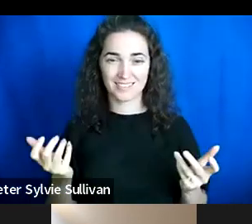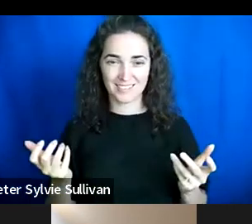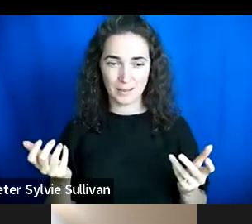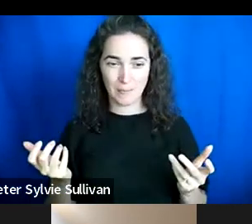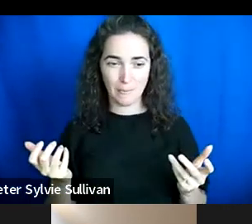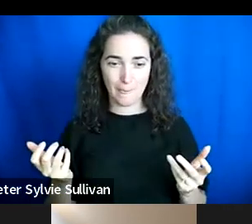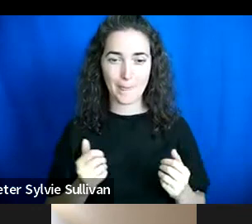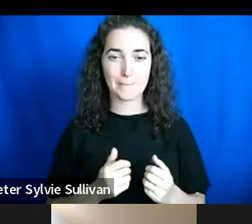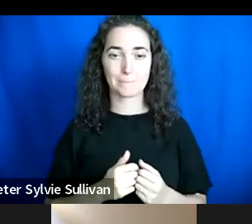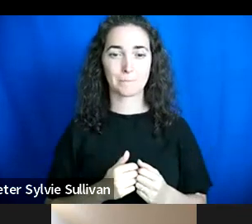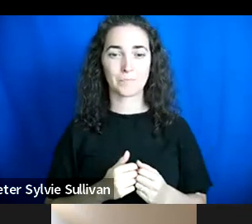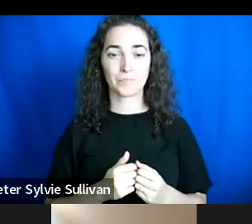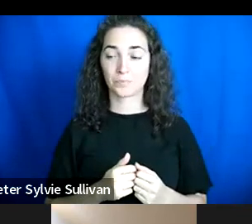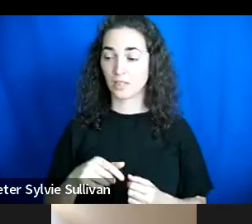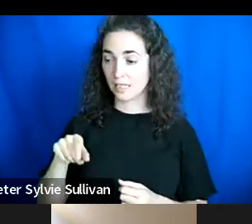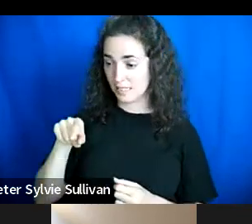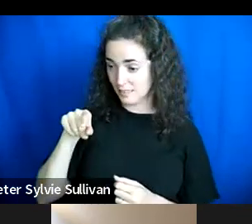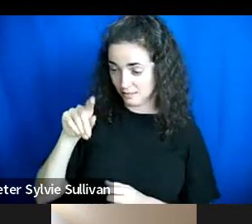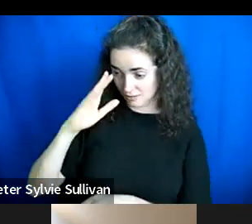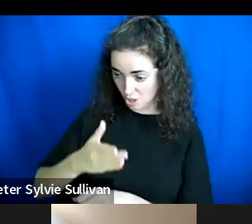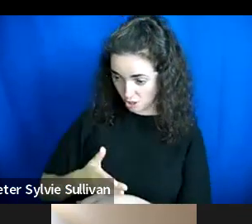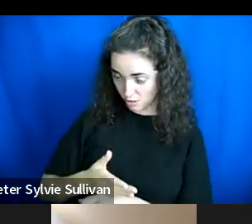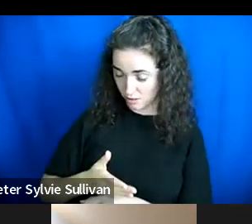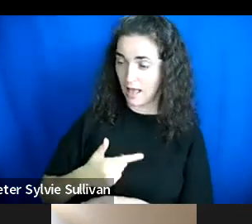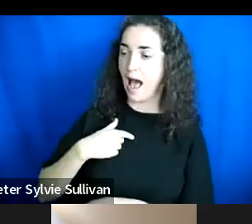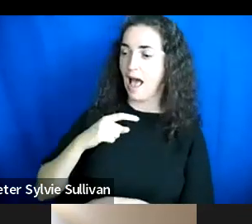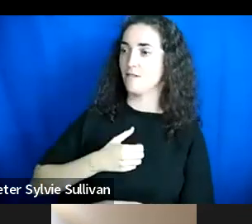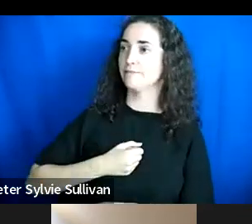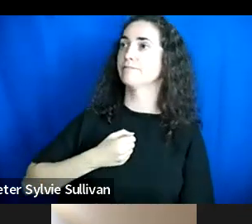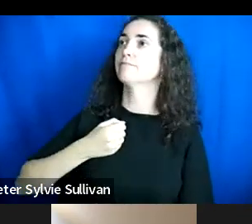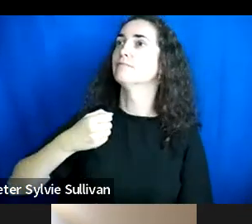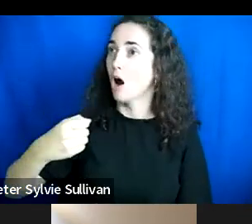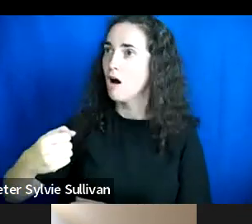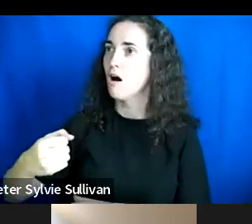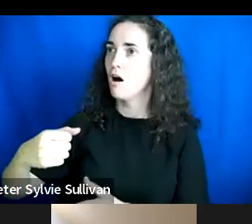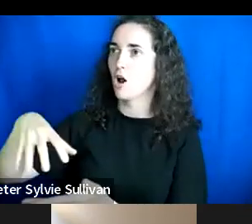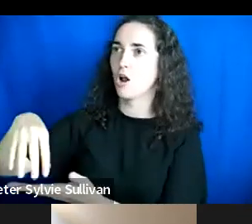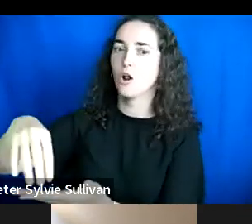The the places that he has taken me that wouldn't be it without them.